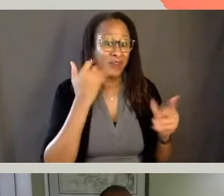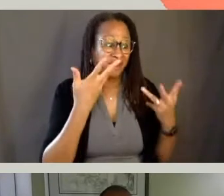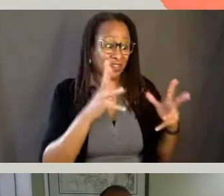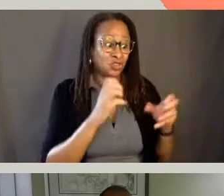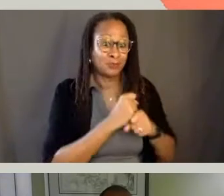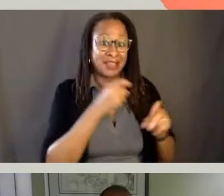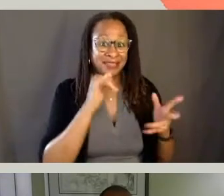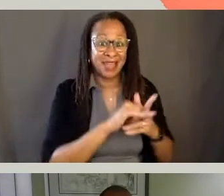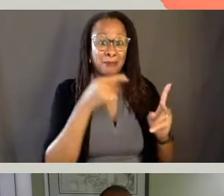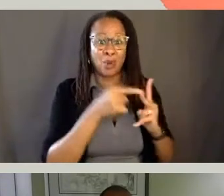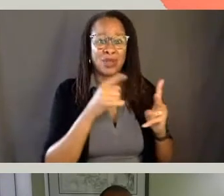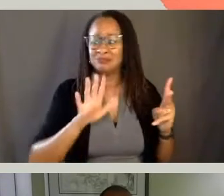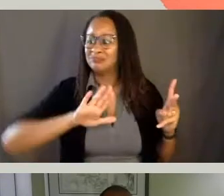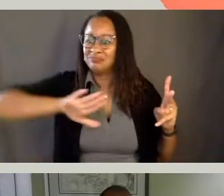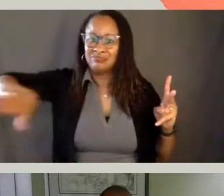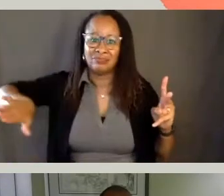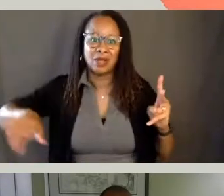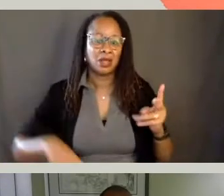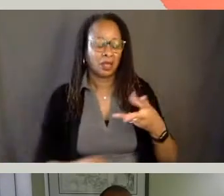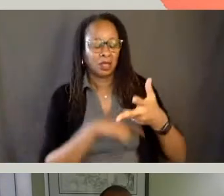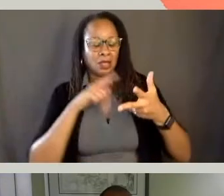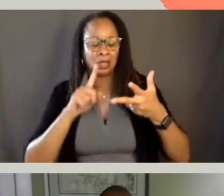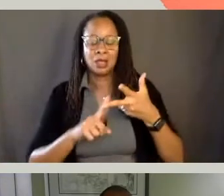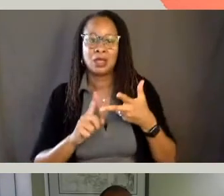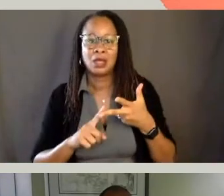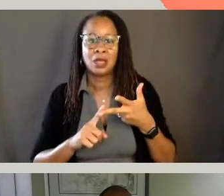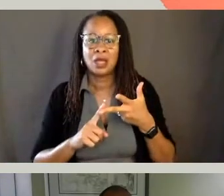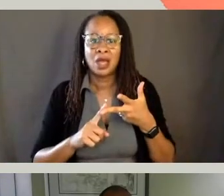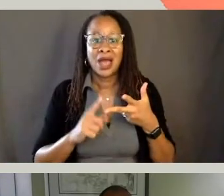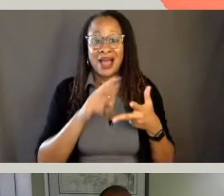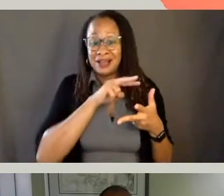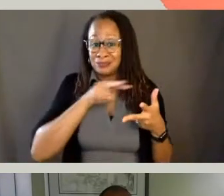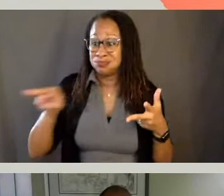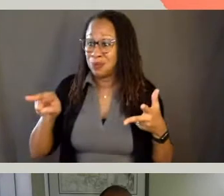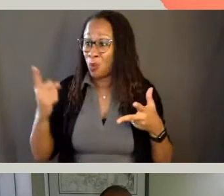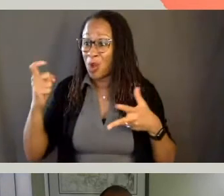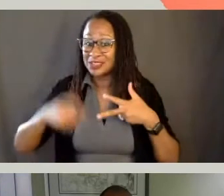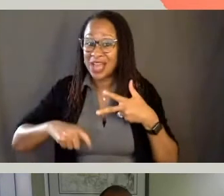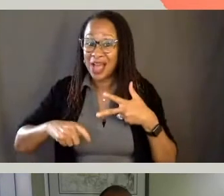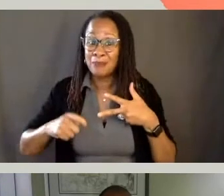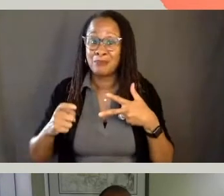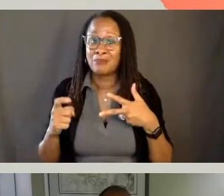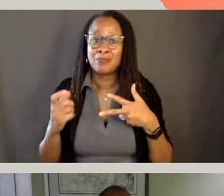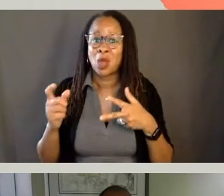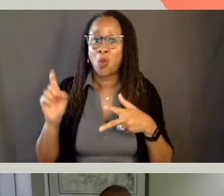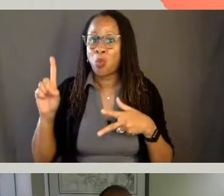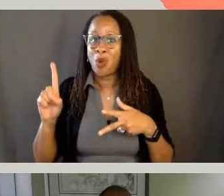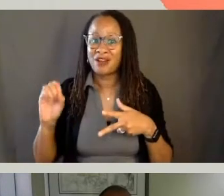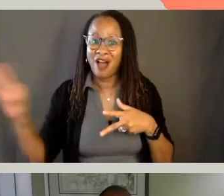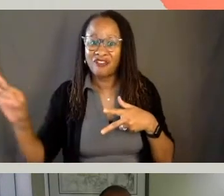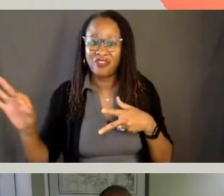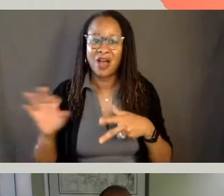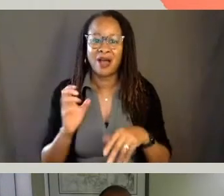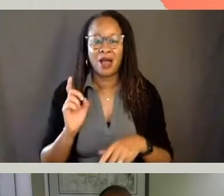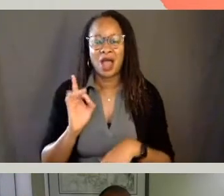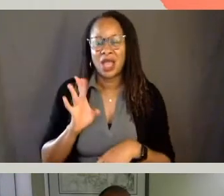Thirdly, let's never cut to an expert just once. Like, no one-offs. Like, I hate documentaries where to like